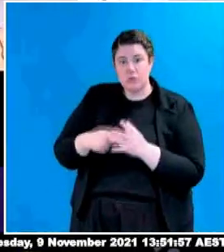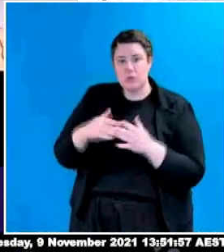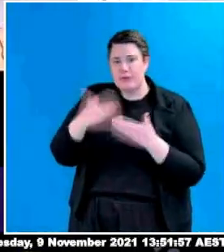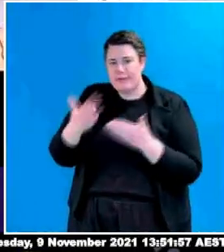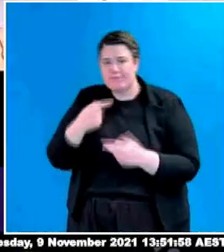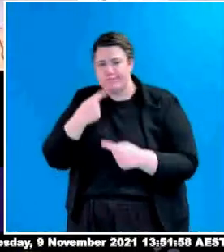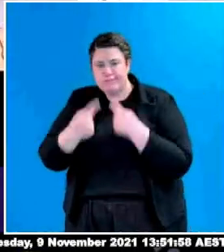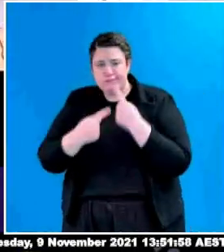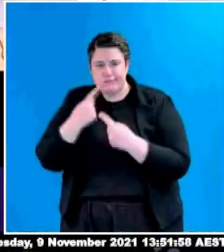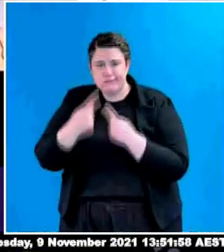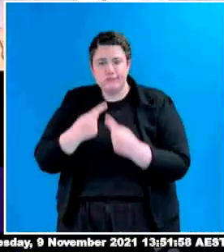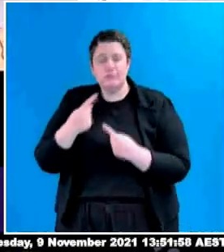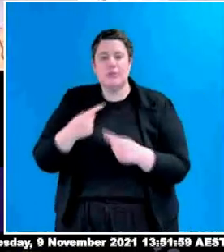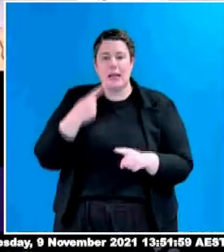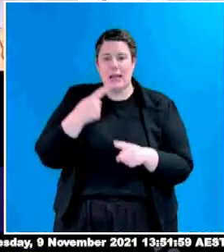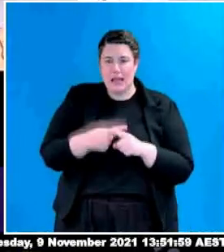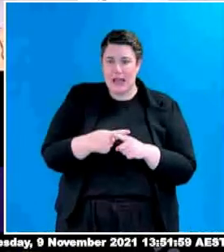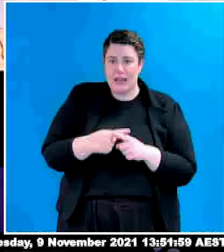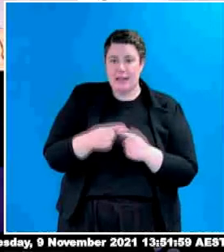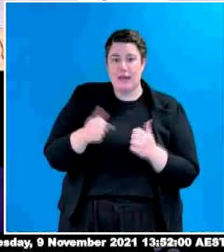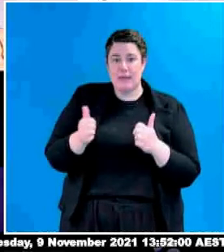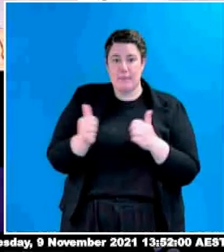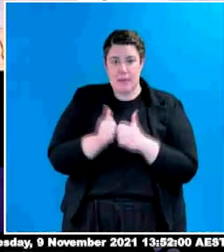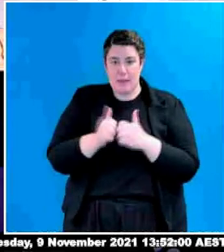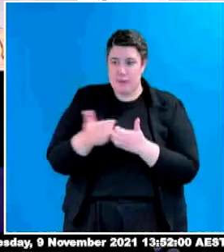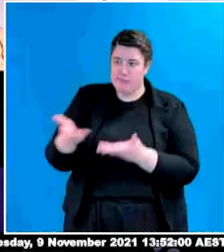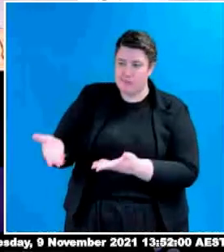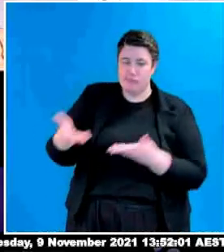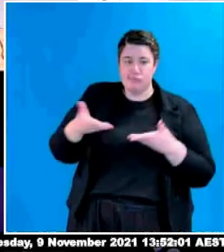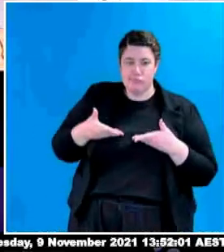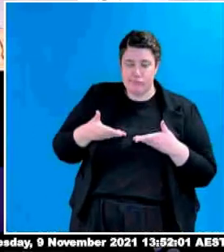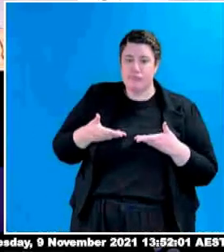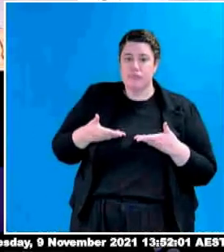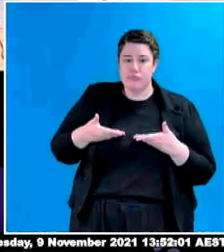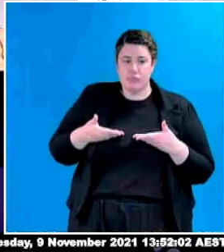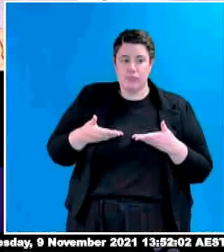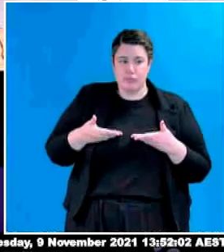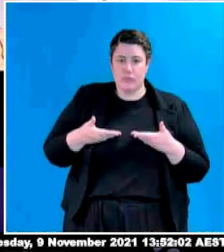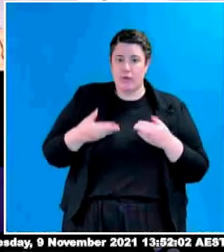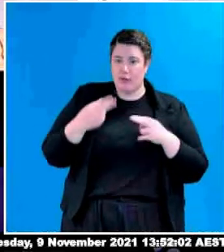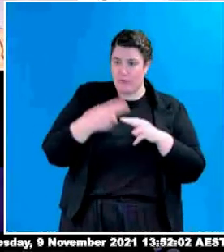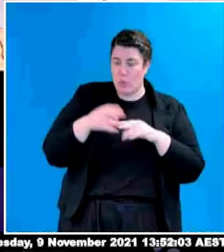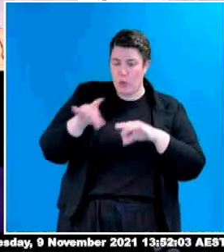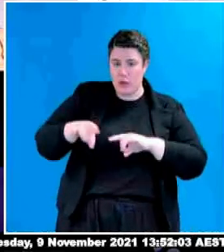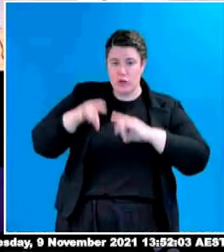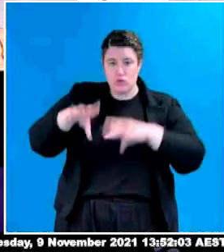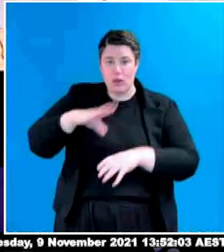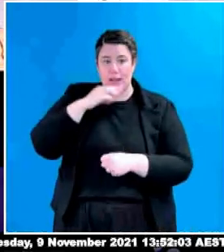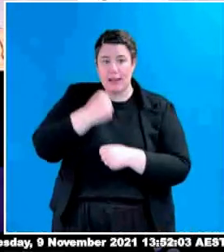and for the material provided on behalf of the Australian Government.